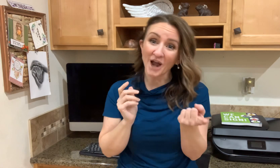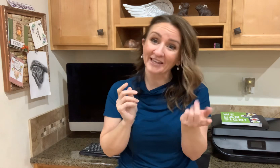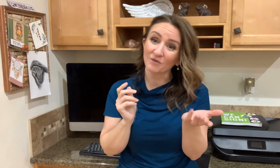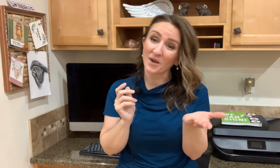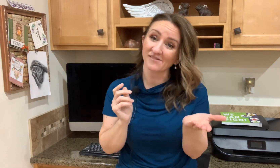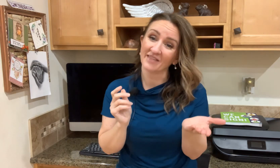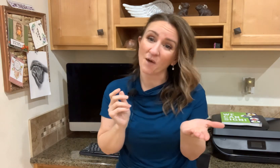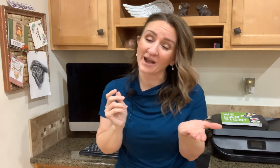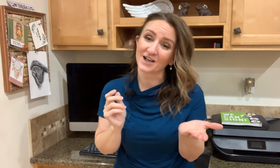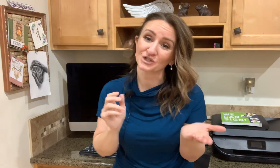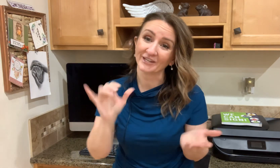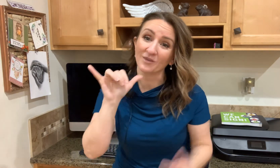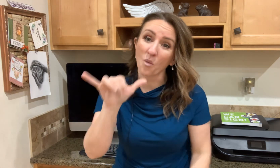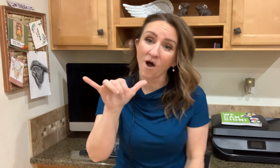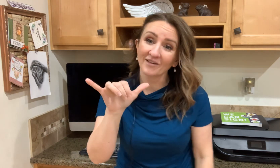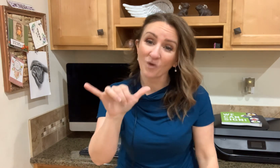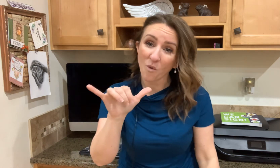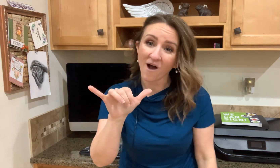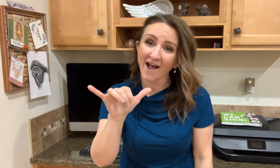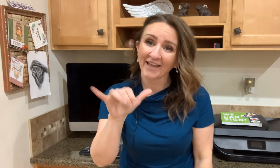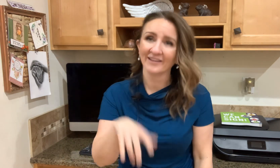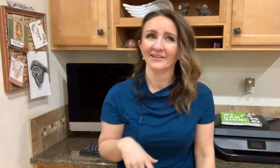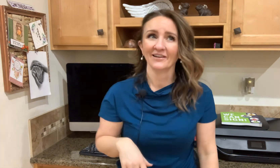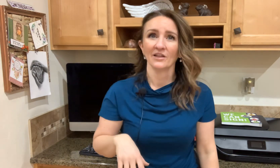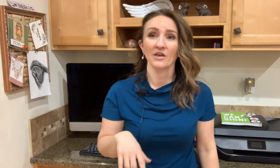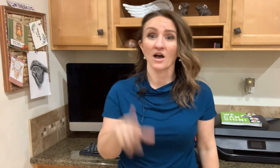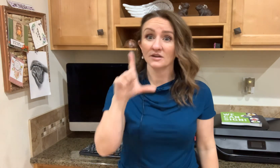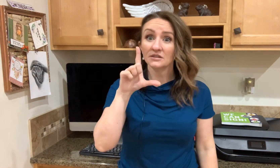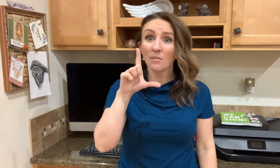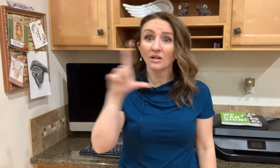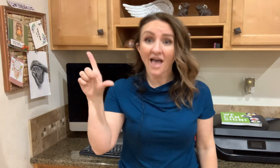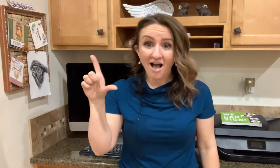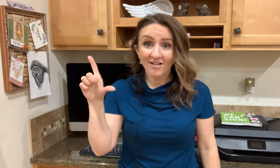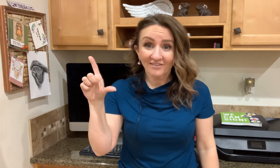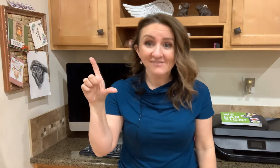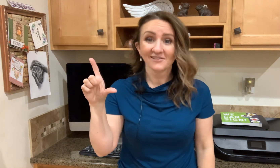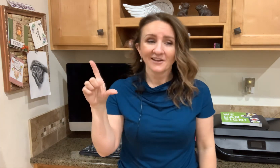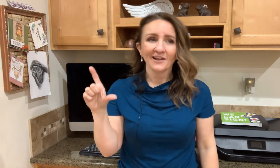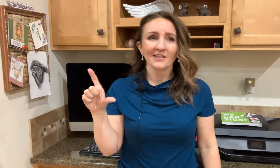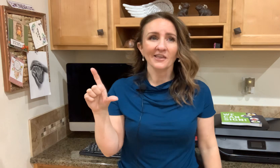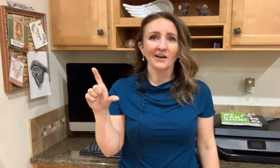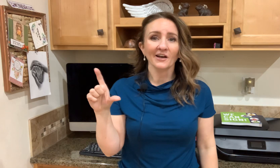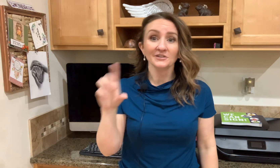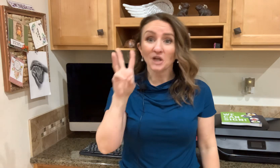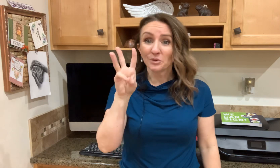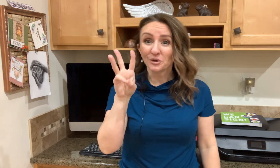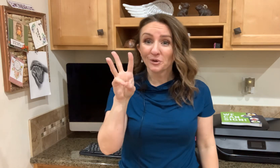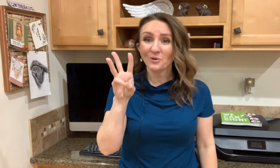of giveaways in that one actually, the Y, the double Ls, the W at the end.